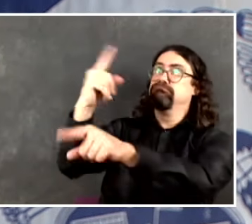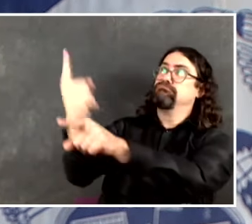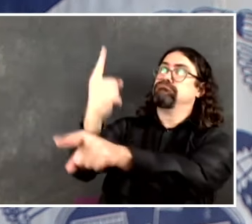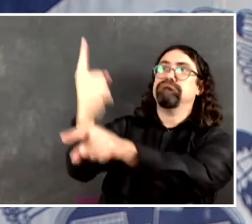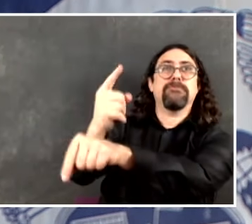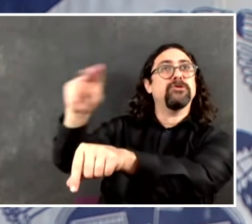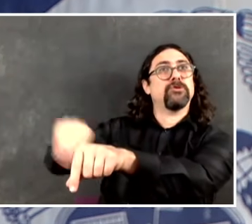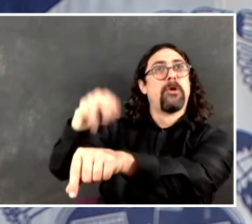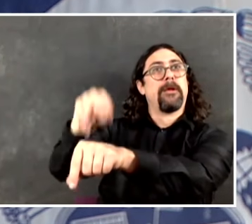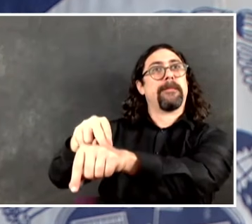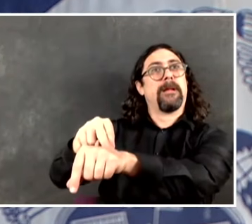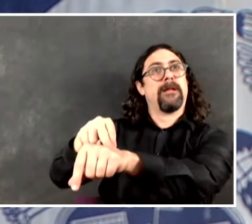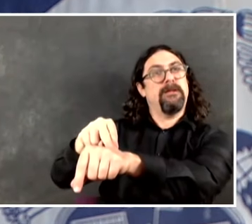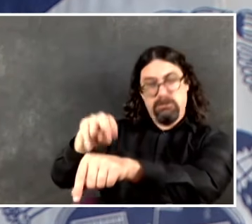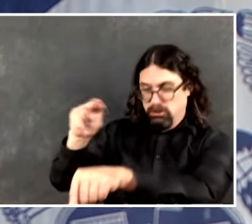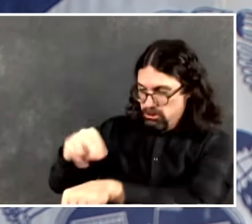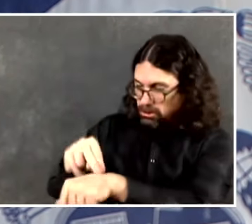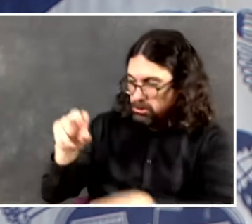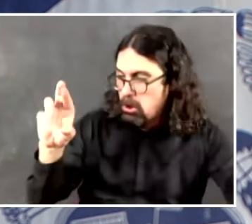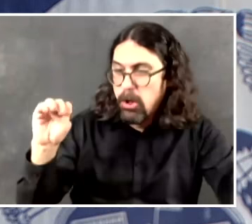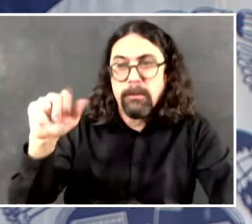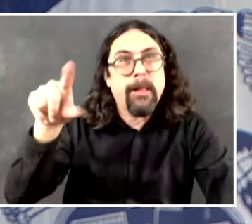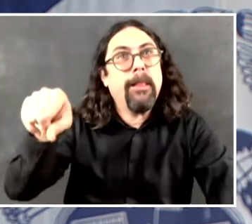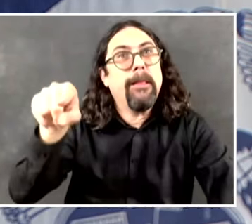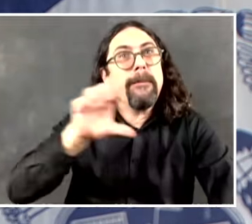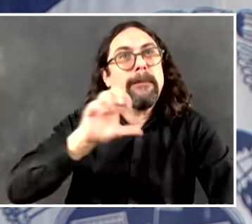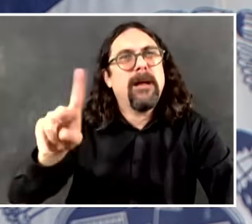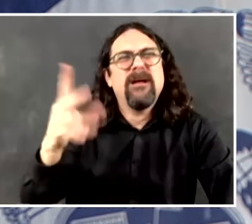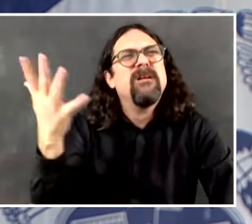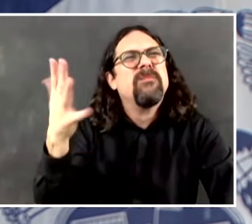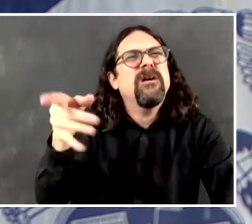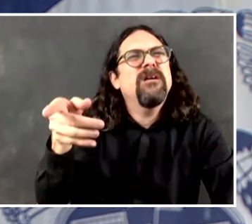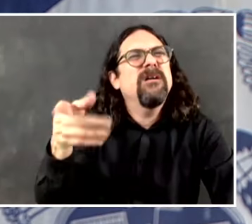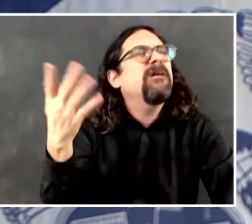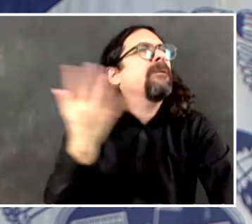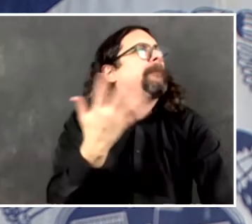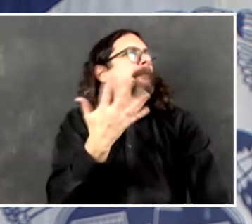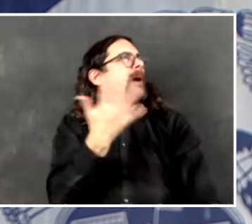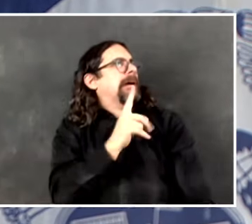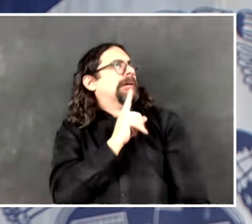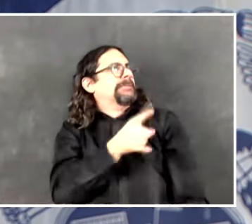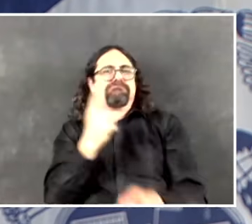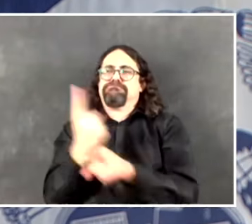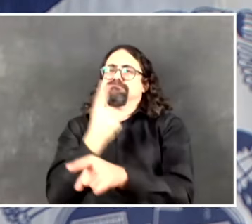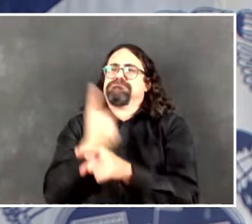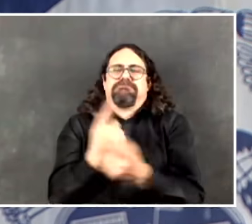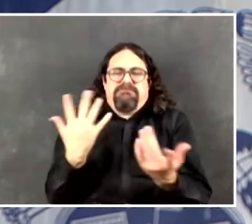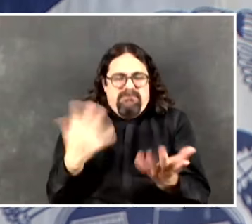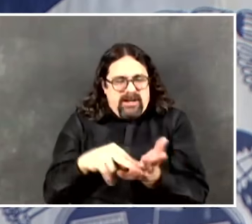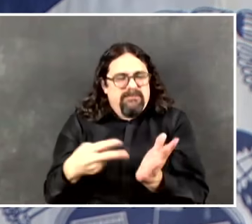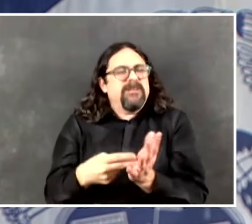AGAIN? PEOPLE TALK ABOUT THE WORD A LOT AND I UNDERSTAND IT. NORMAL, IN SOME